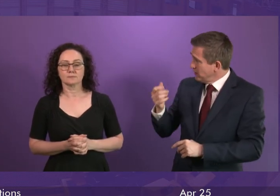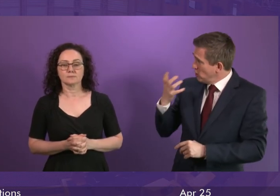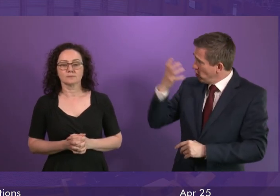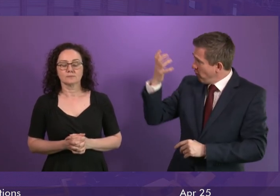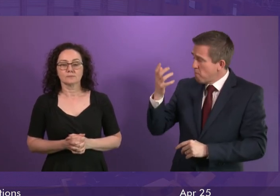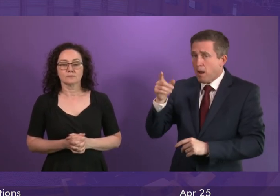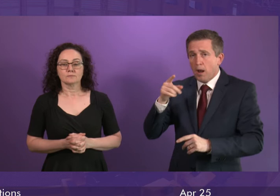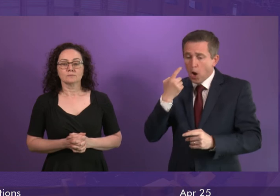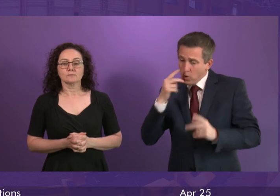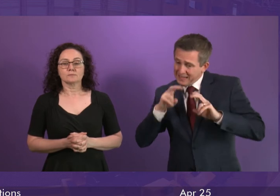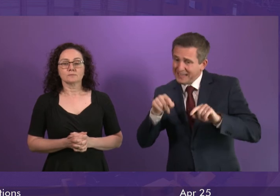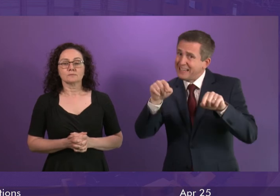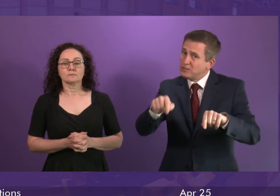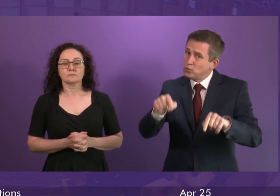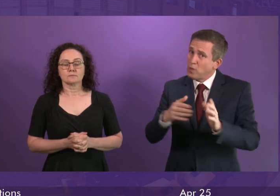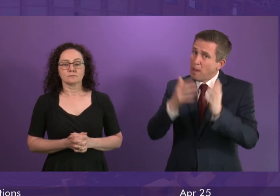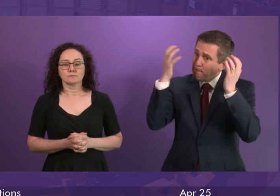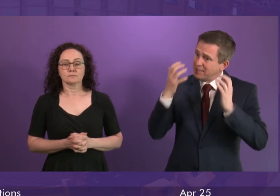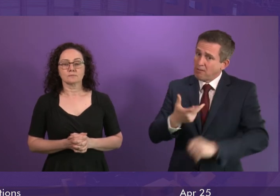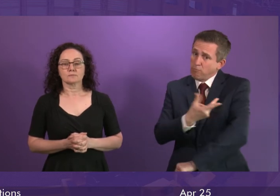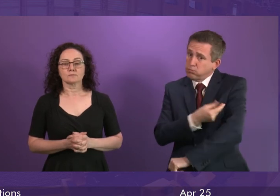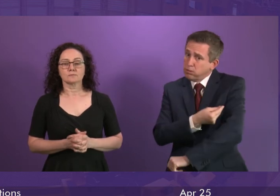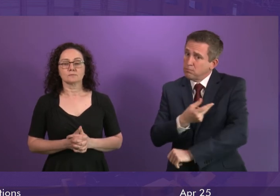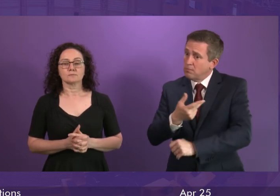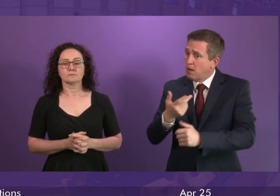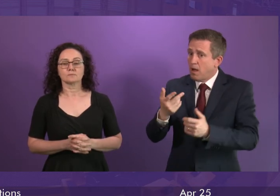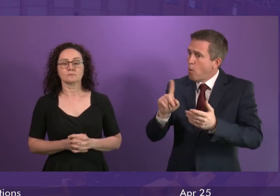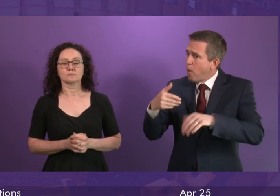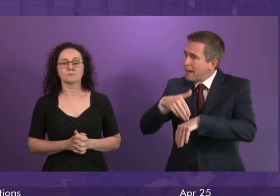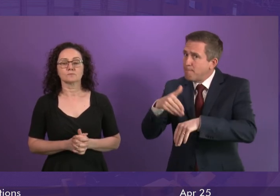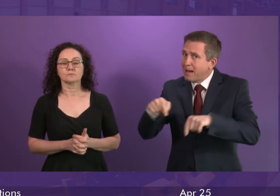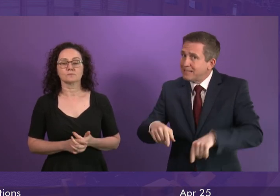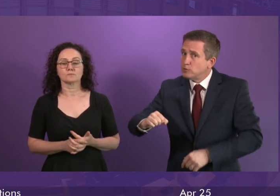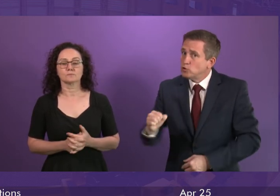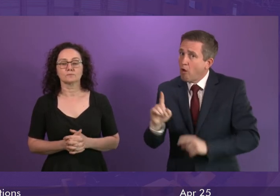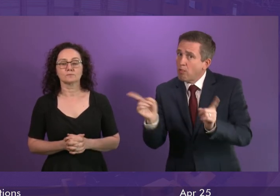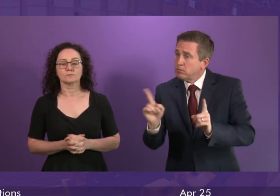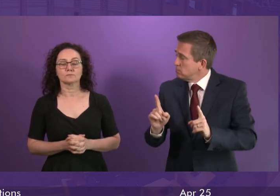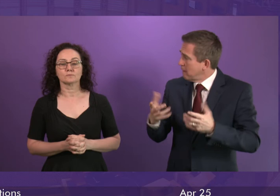considering that? Is that having any impact in Scotland and, if so, what action is being